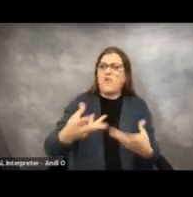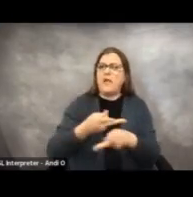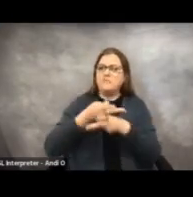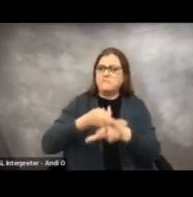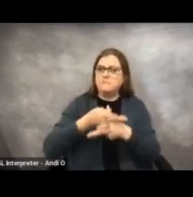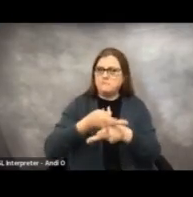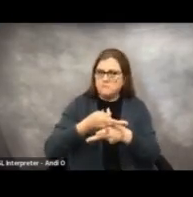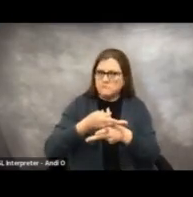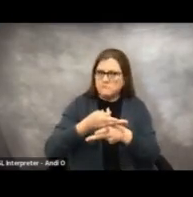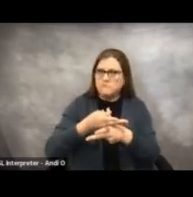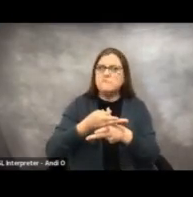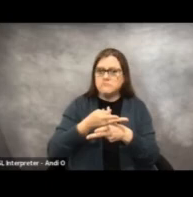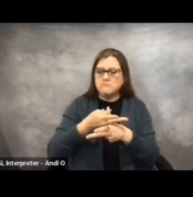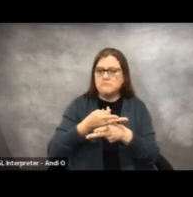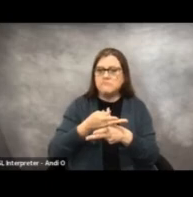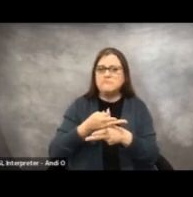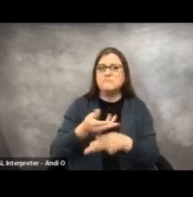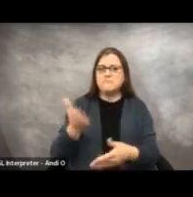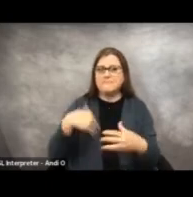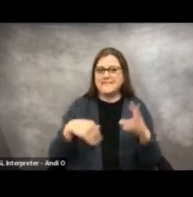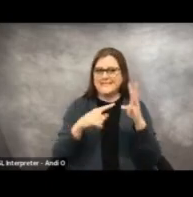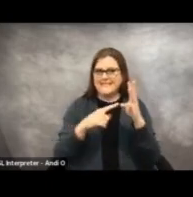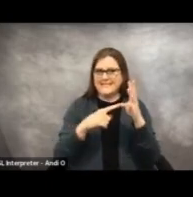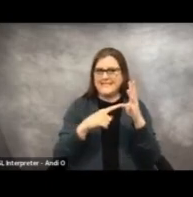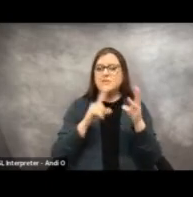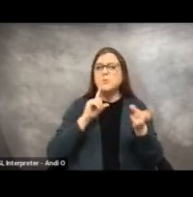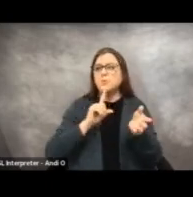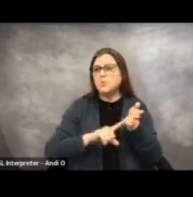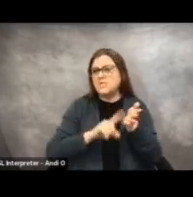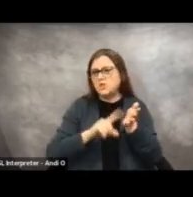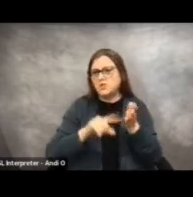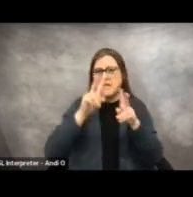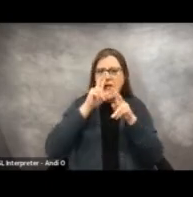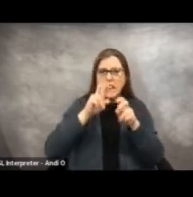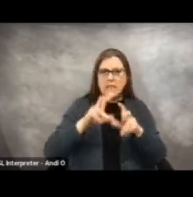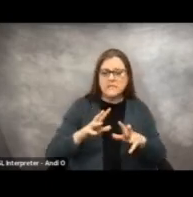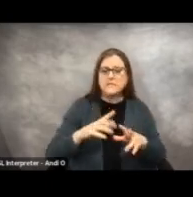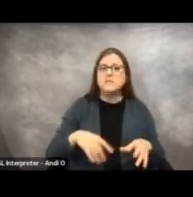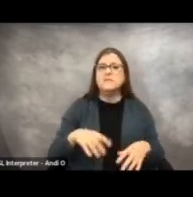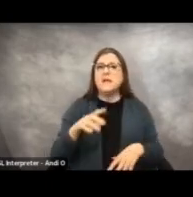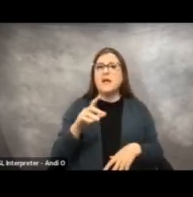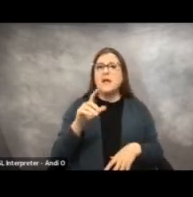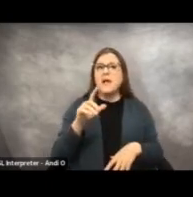care manager of six is a researcher or analyst. And then you have to hit the sidebar down